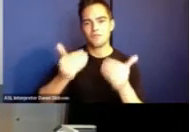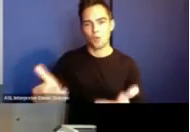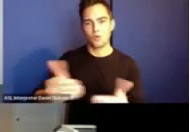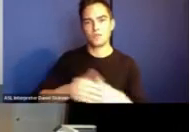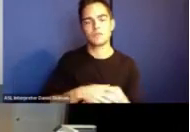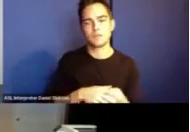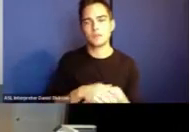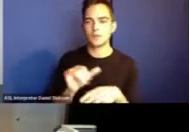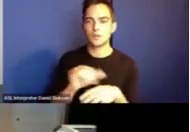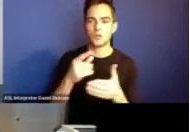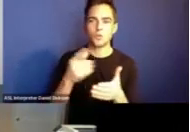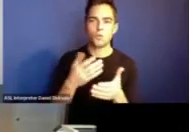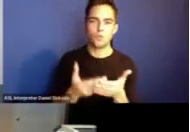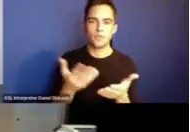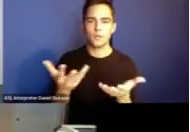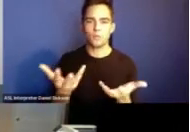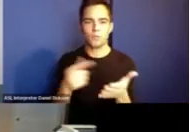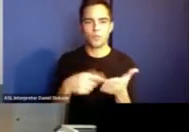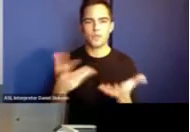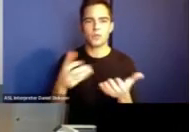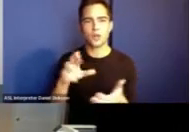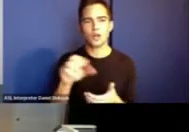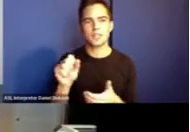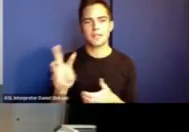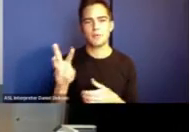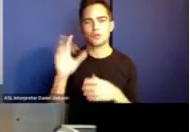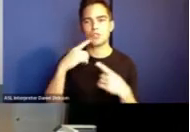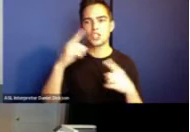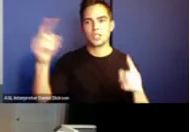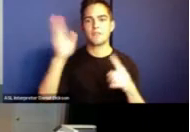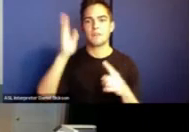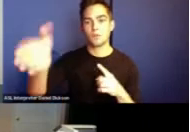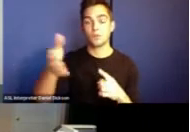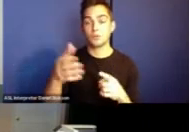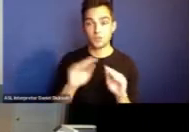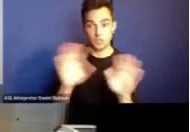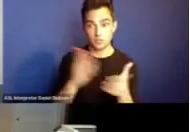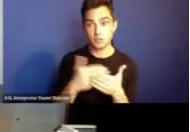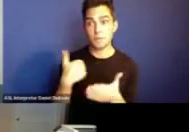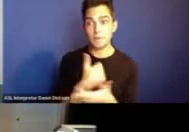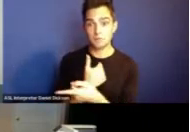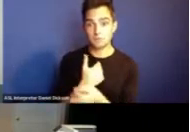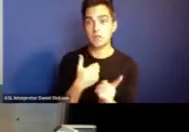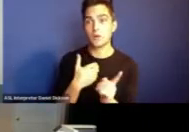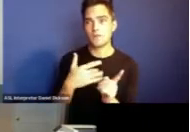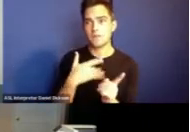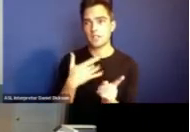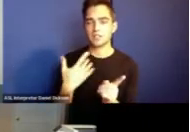see the RSW achieve in the future. It was clear that some members were feeling somewhat stuck, and maybe a bit